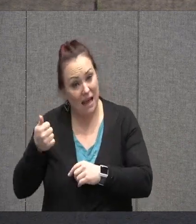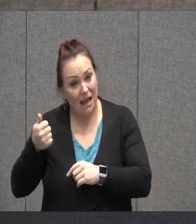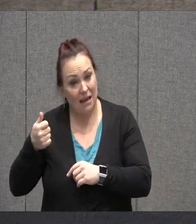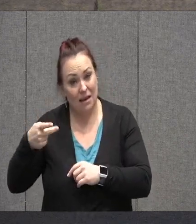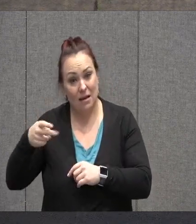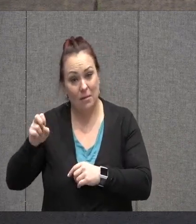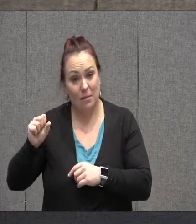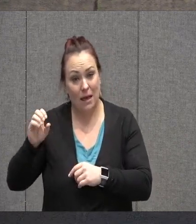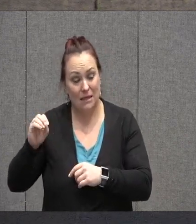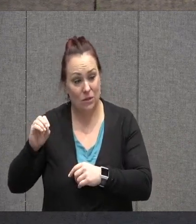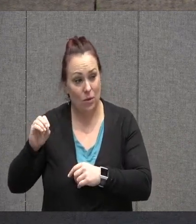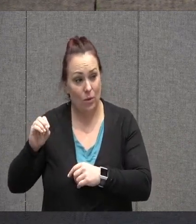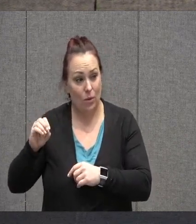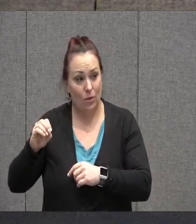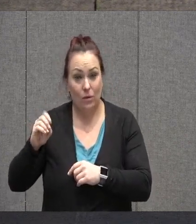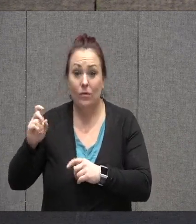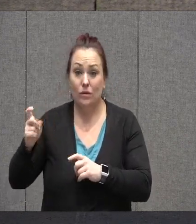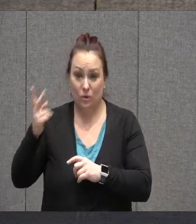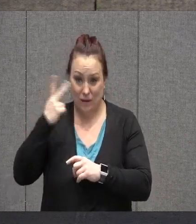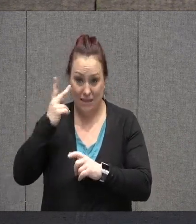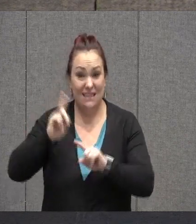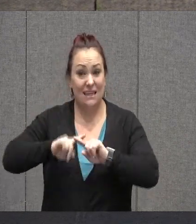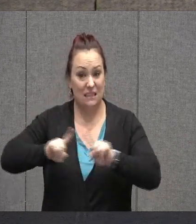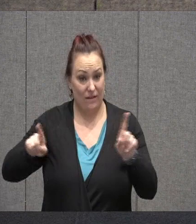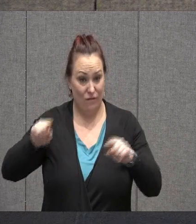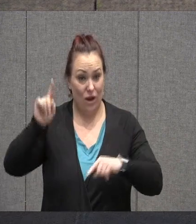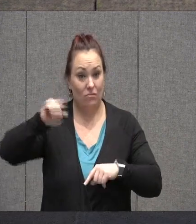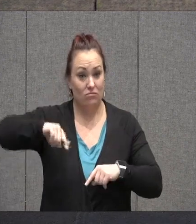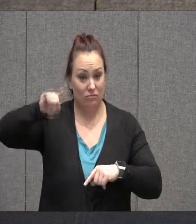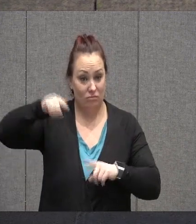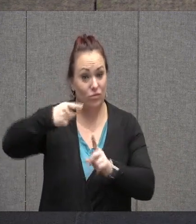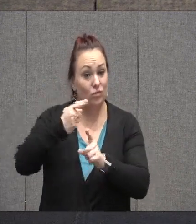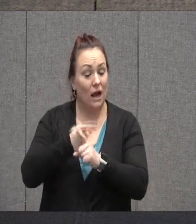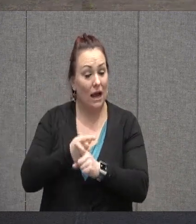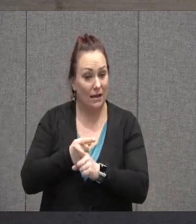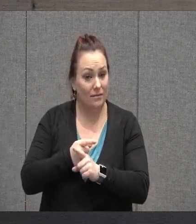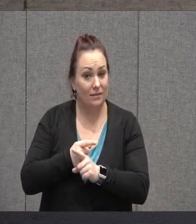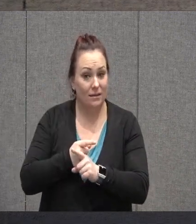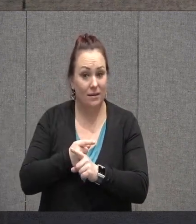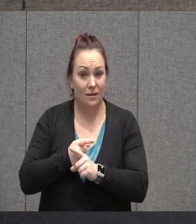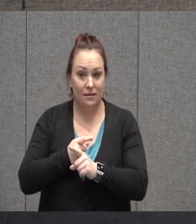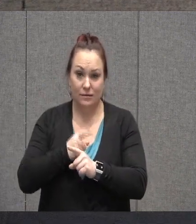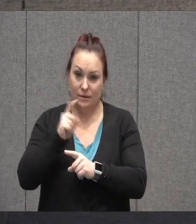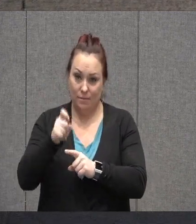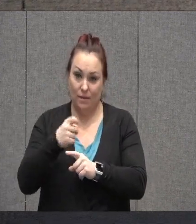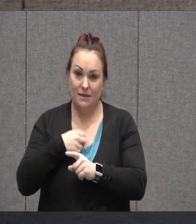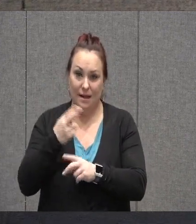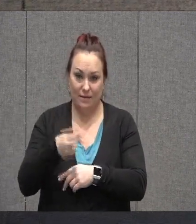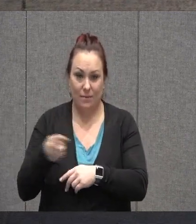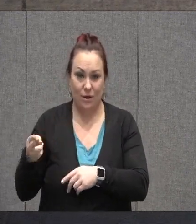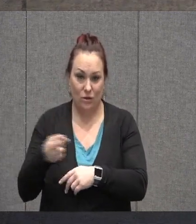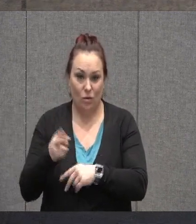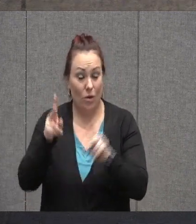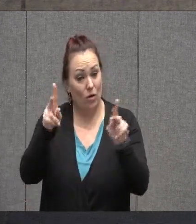If you can see that, that's quite a bit different, isn't it? So, they must have some historical person on there.